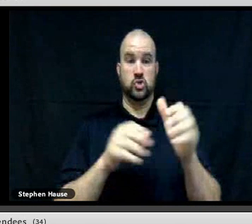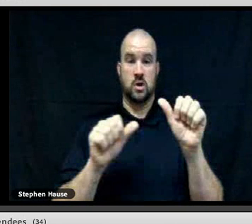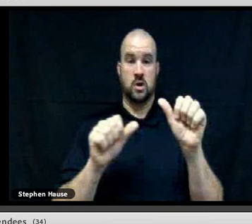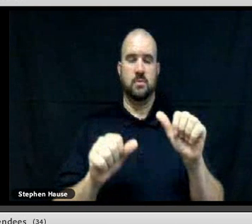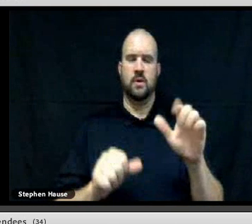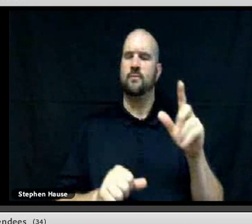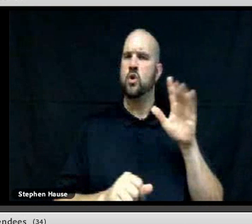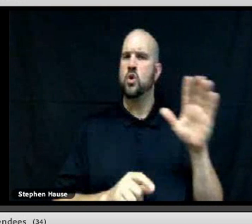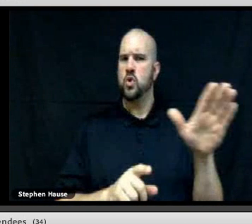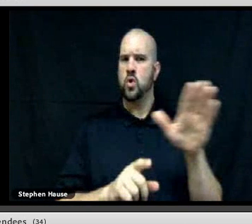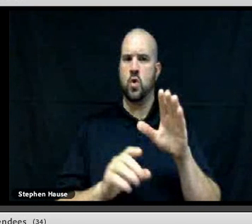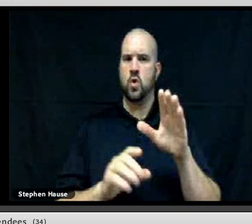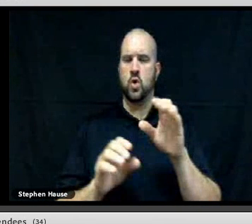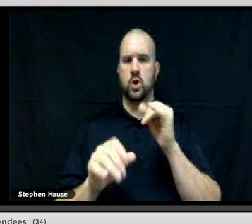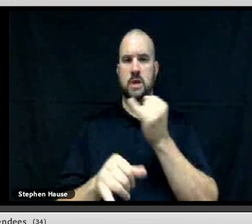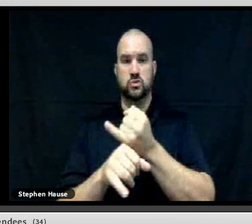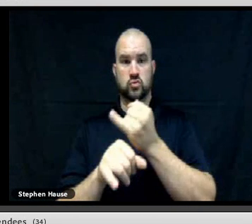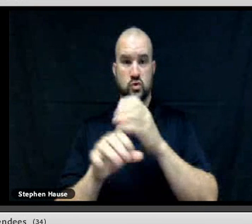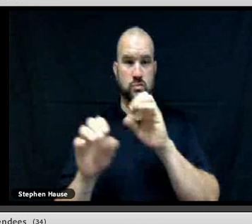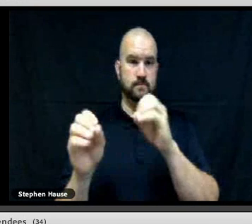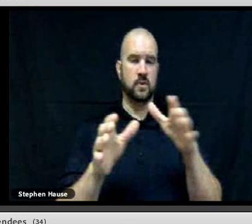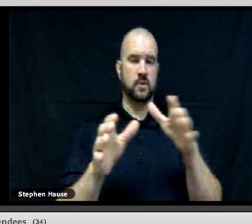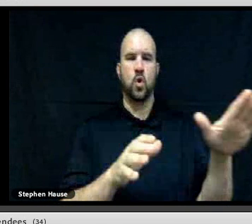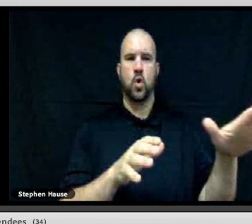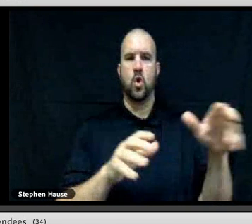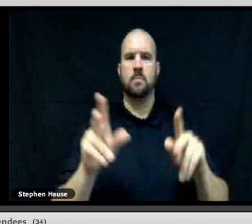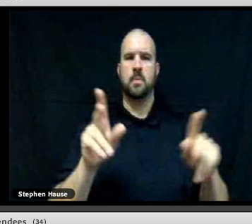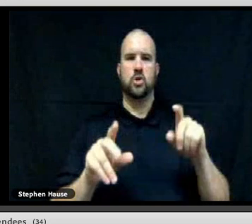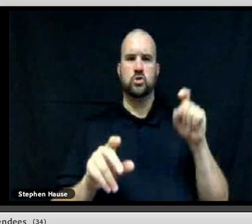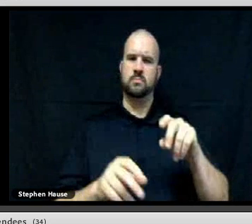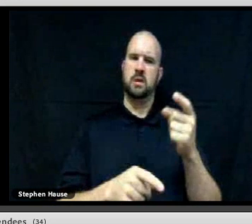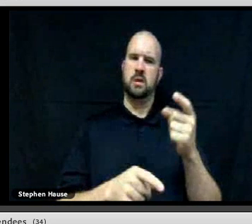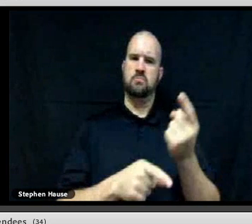audience should be appropriate. So, you should be choosing appropriate vocabularies,